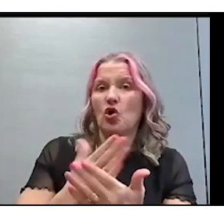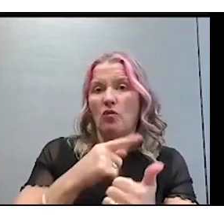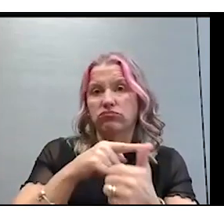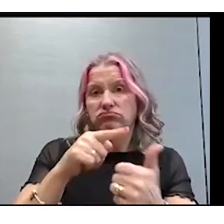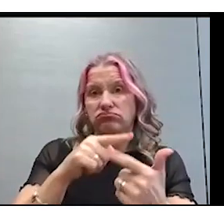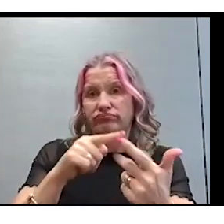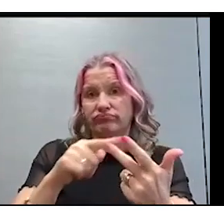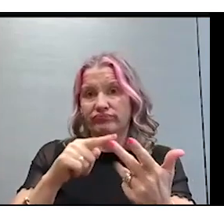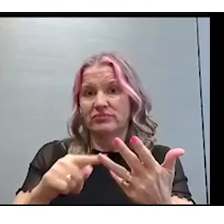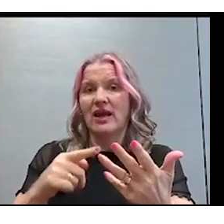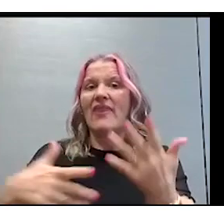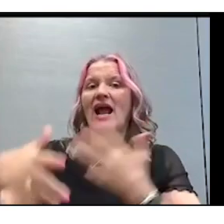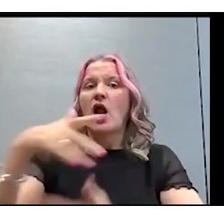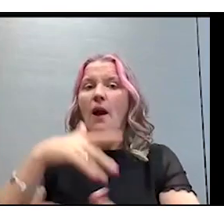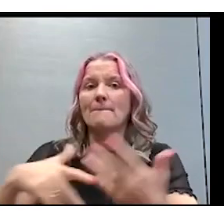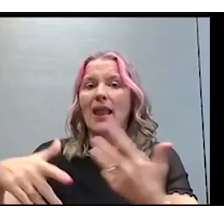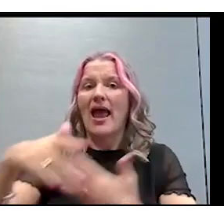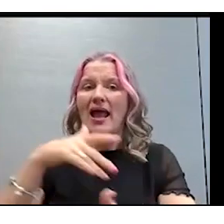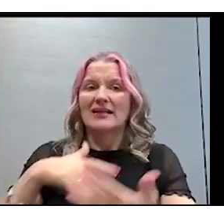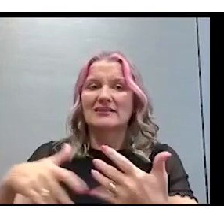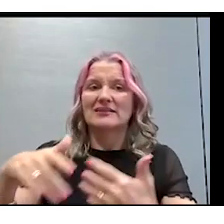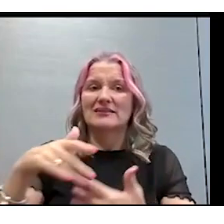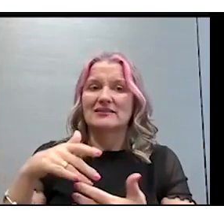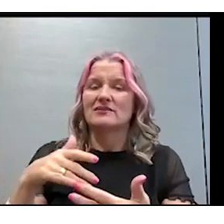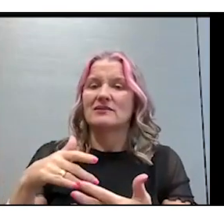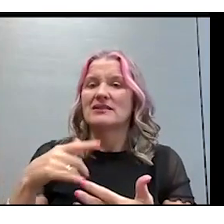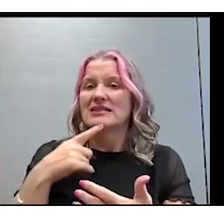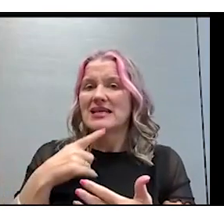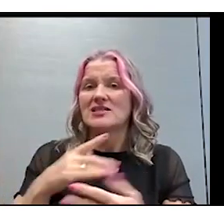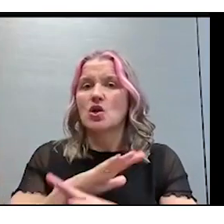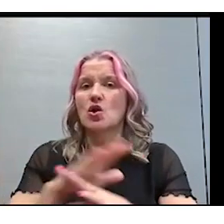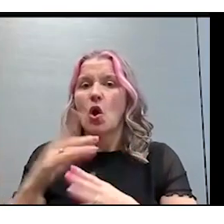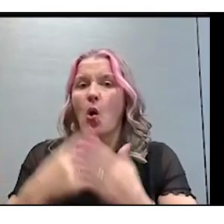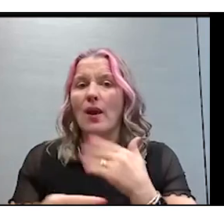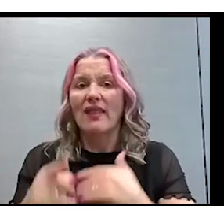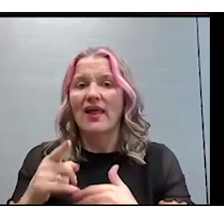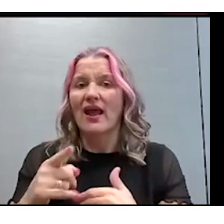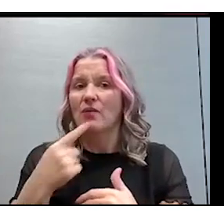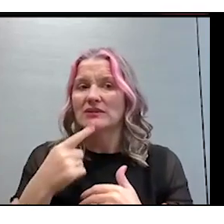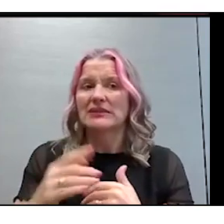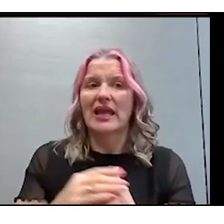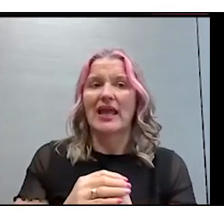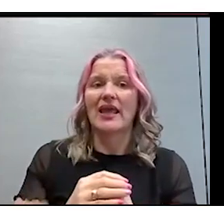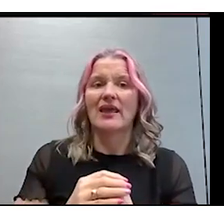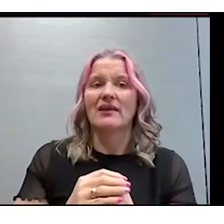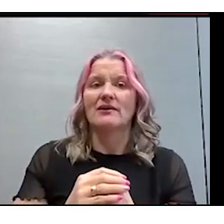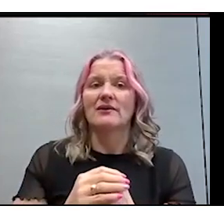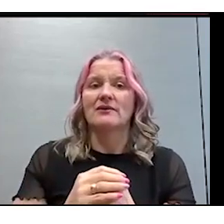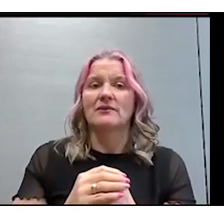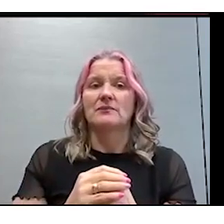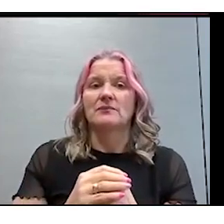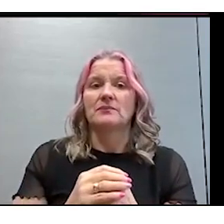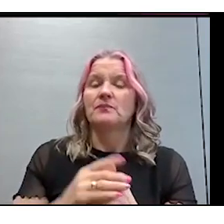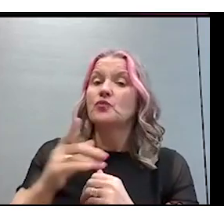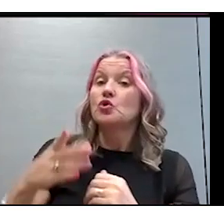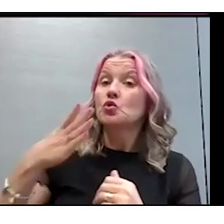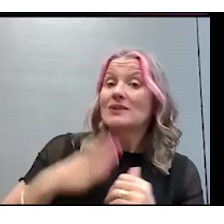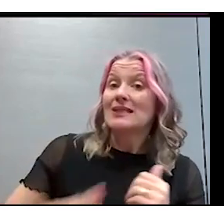A more complex one takes into account not only that, but also saying, hey, you need to make sure